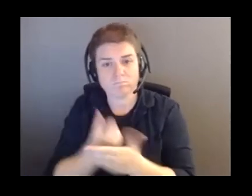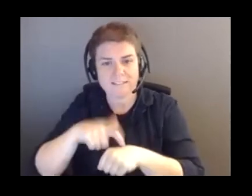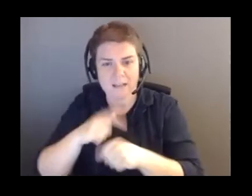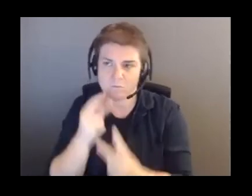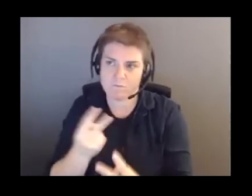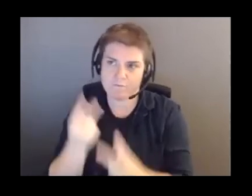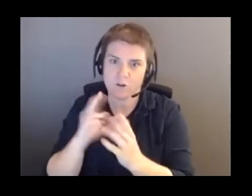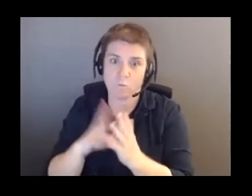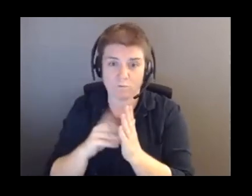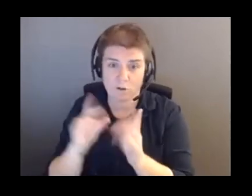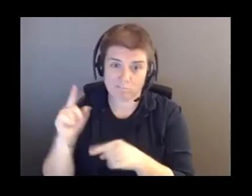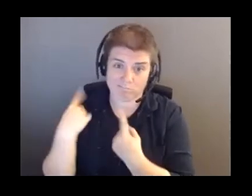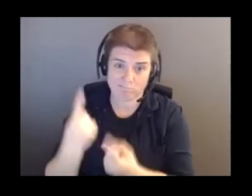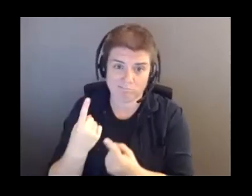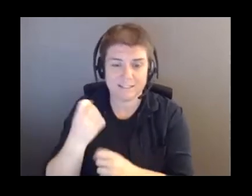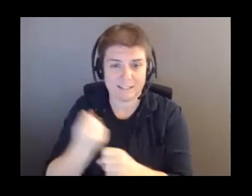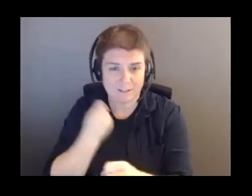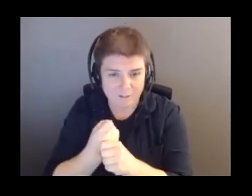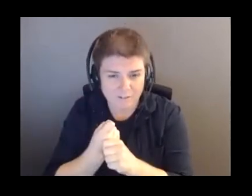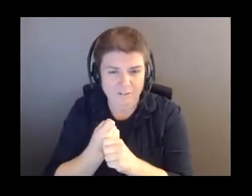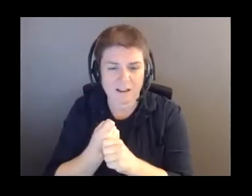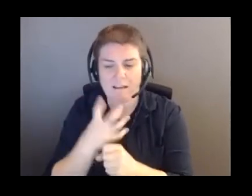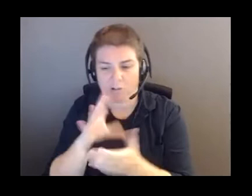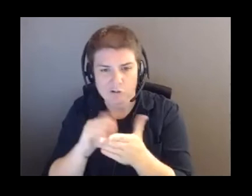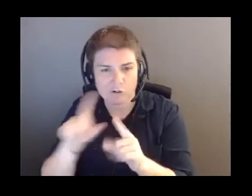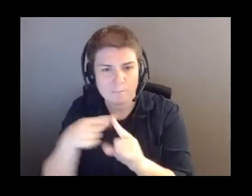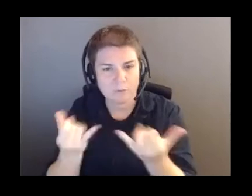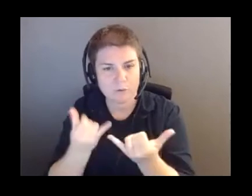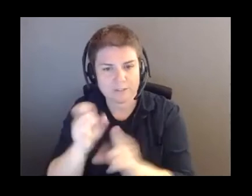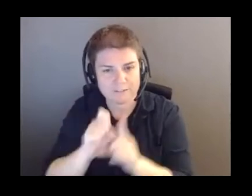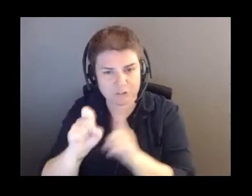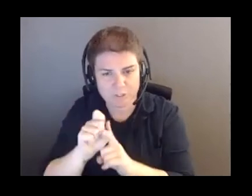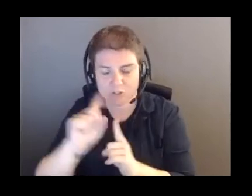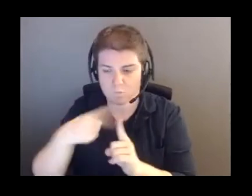over the past year/year and half and about the current circumstances when deciding what project you will apply